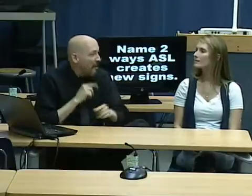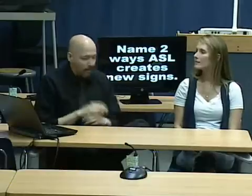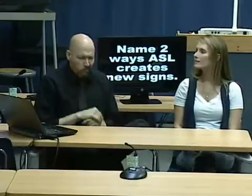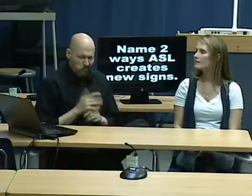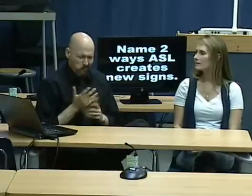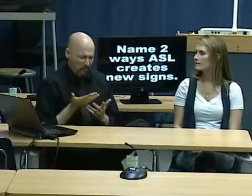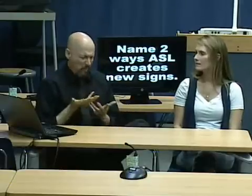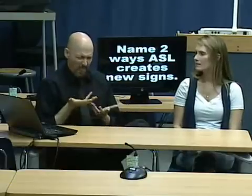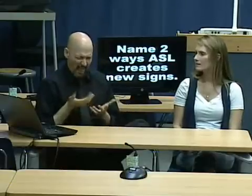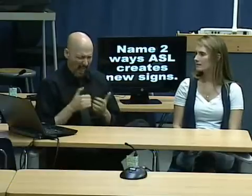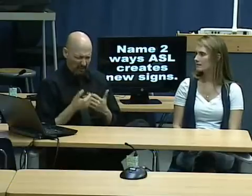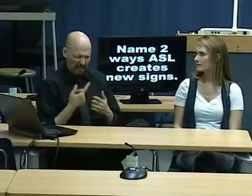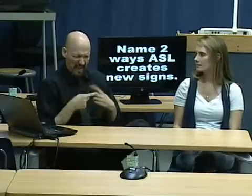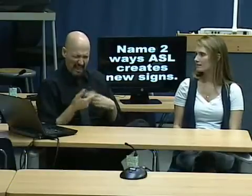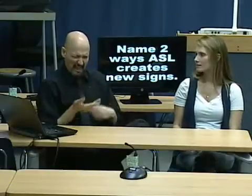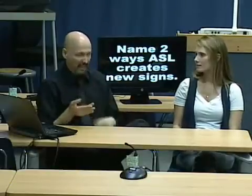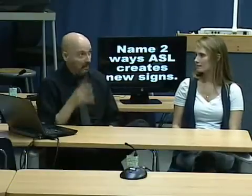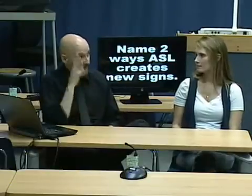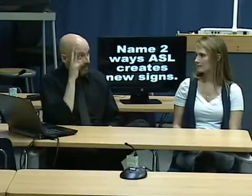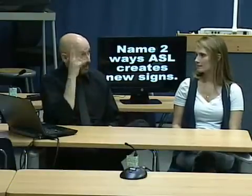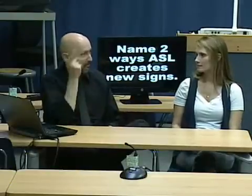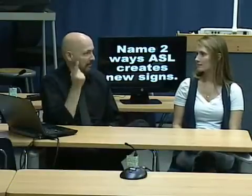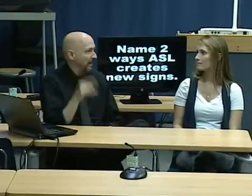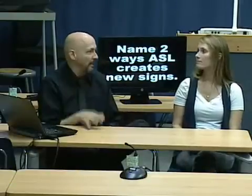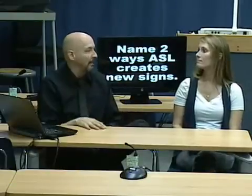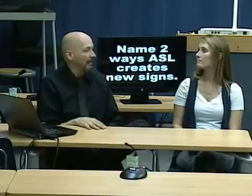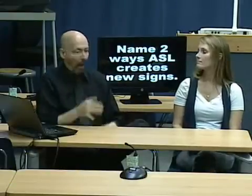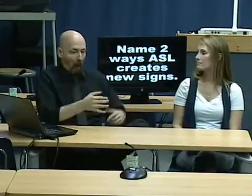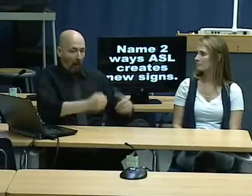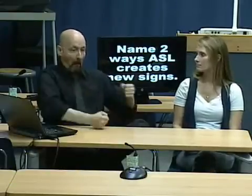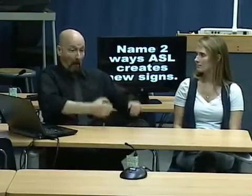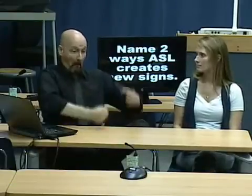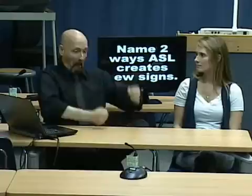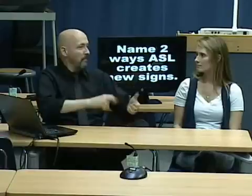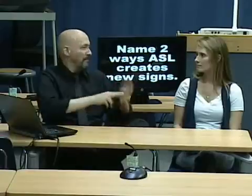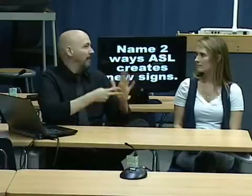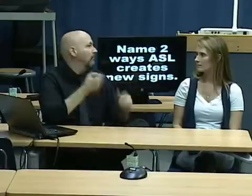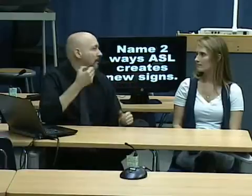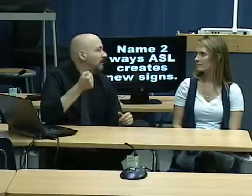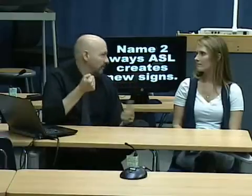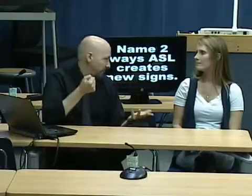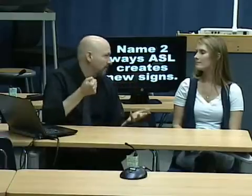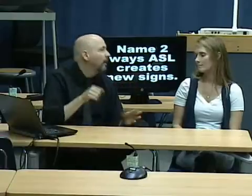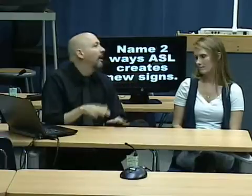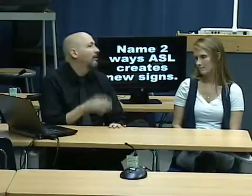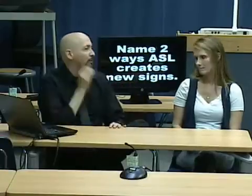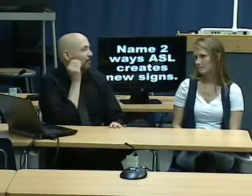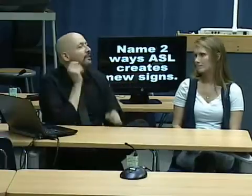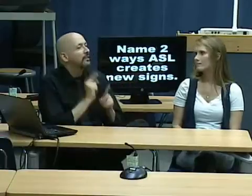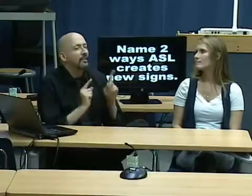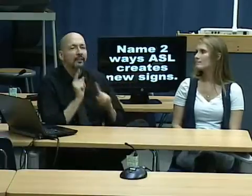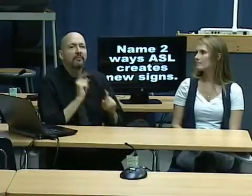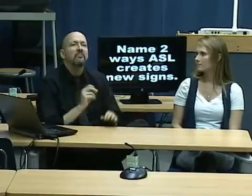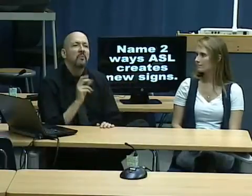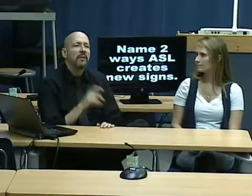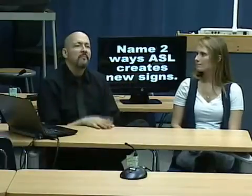"But the baby is deaf. I don't know how to sign." "I'll have to make some up." The mime of milking a cow becomes the sign for "milk." Home signs.